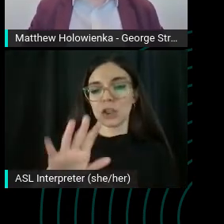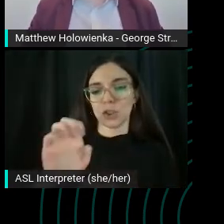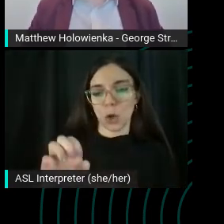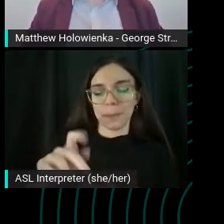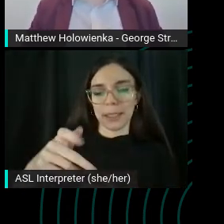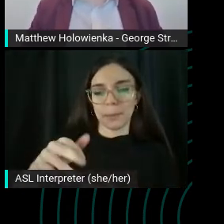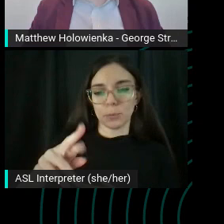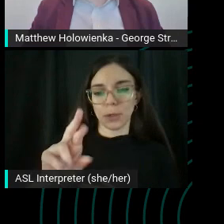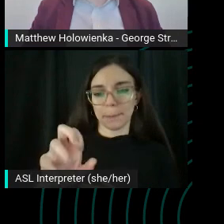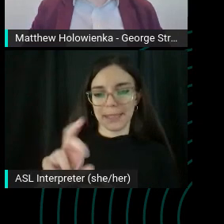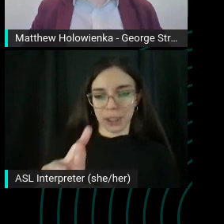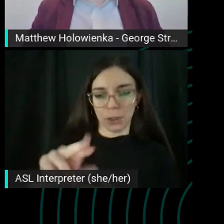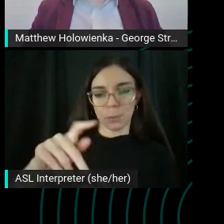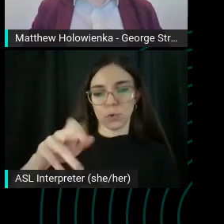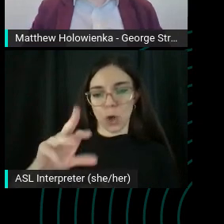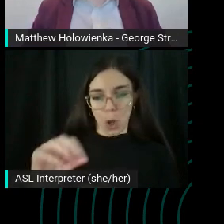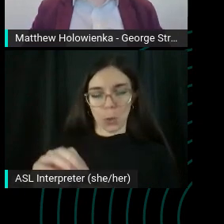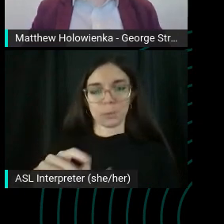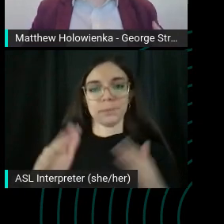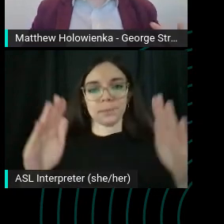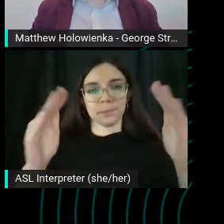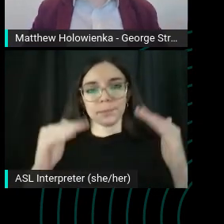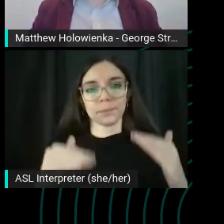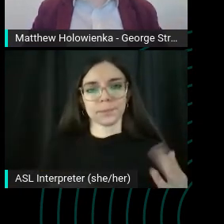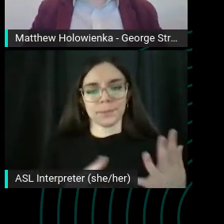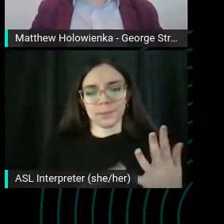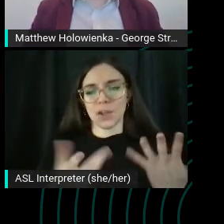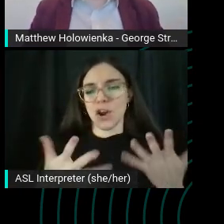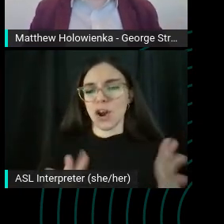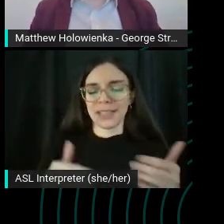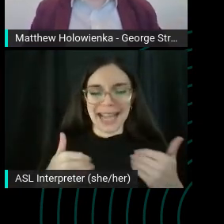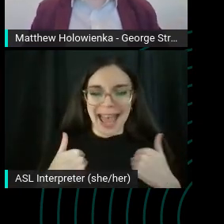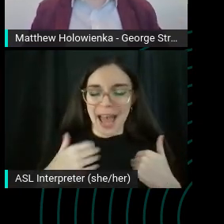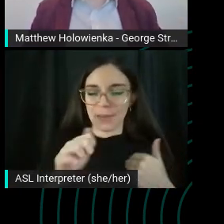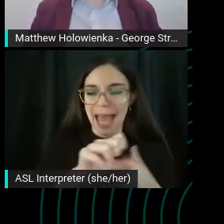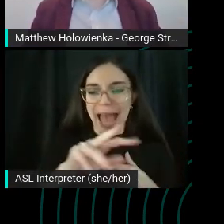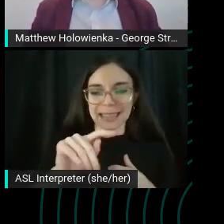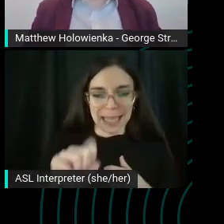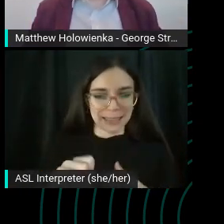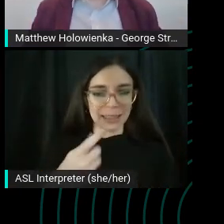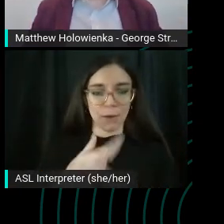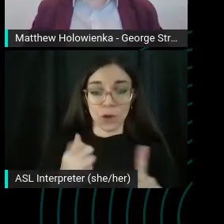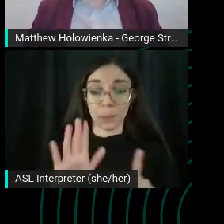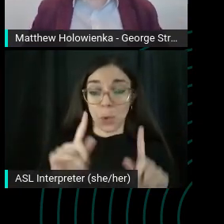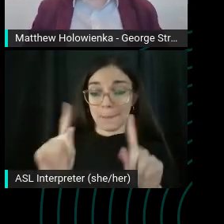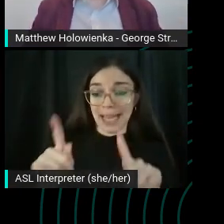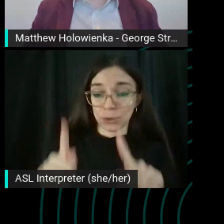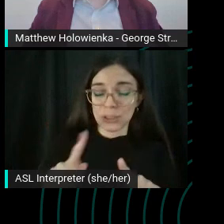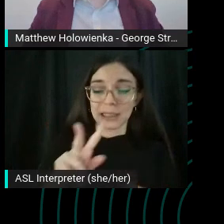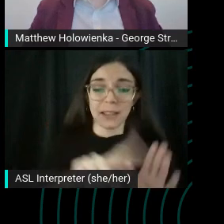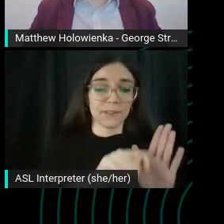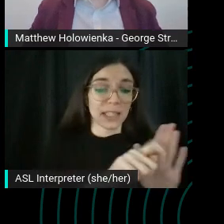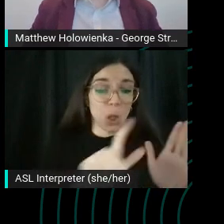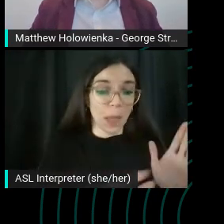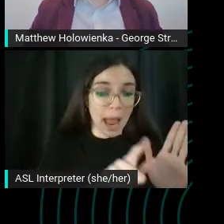And you do have assets already, whether they're from your patrons, from your video library you have already created, or from other people such as your talent,